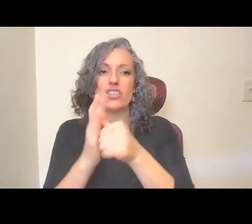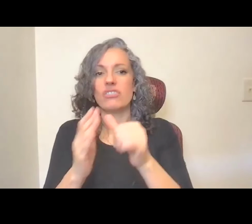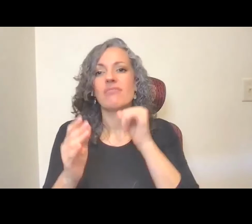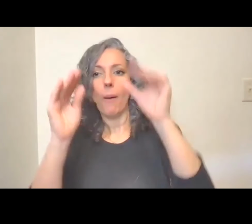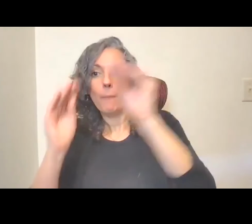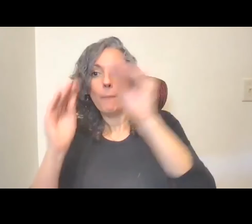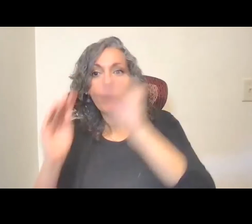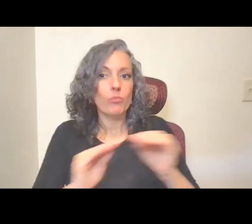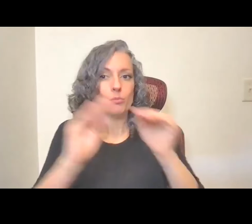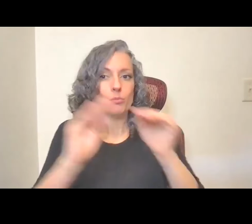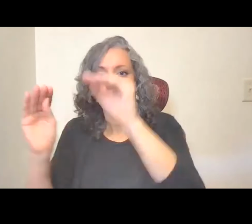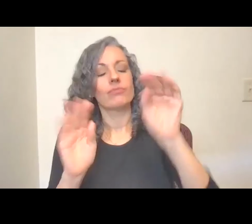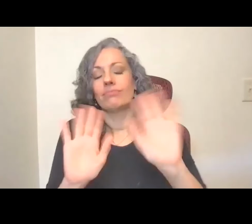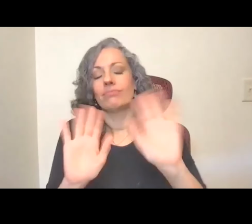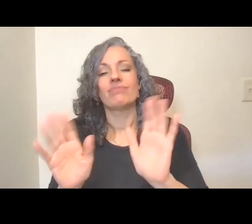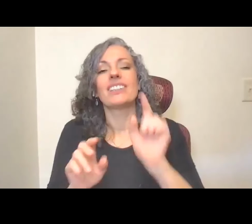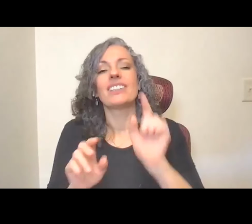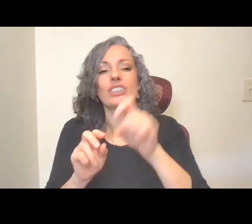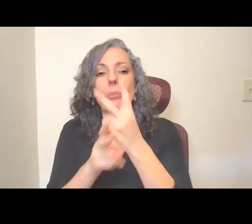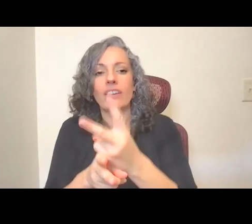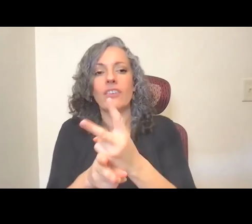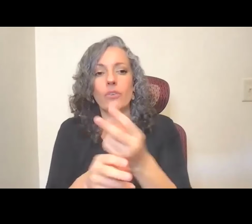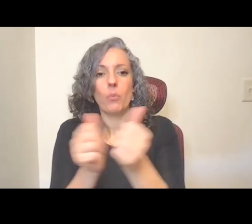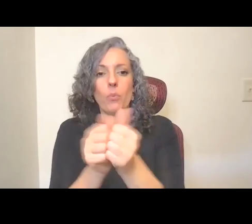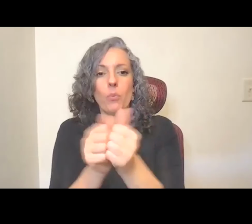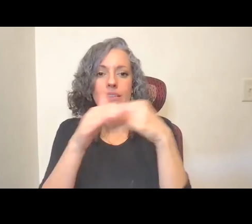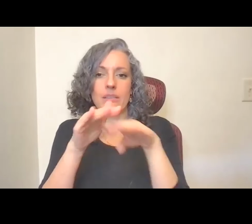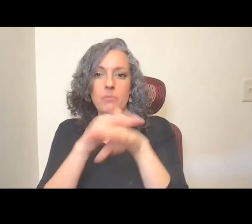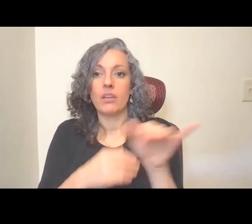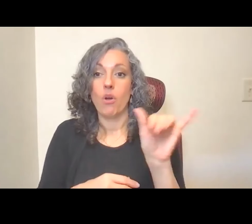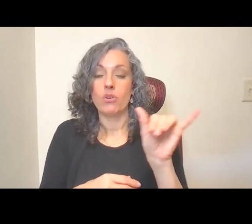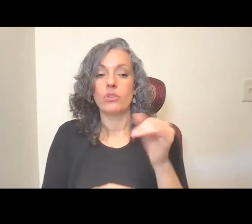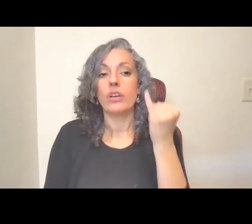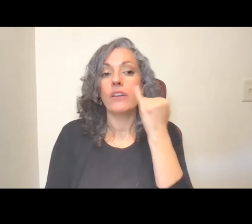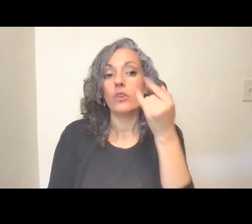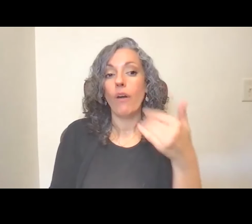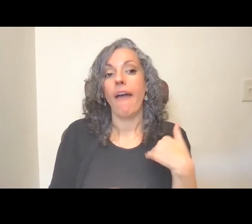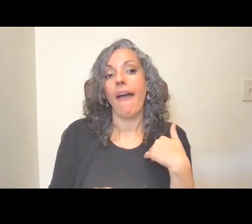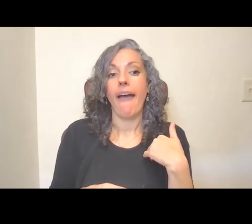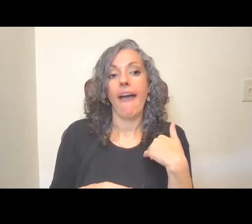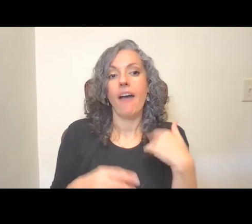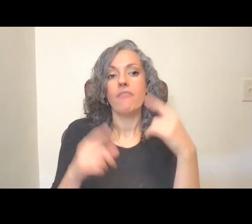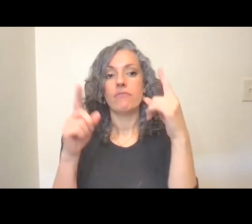need to be careful with accessibility. Also, if you have those super complex forms with multiple